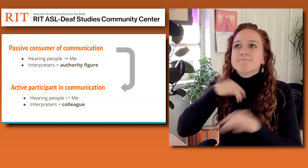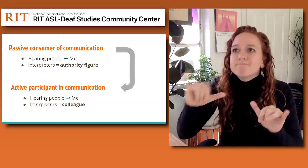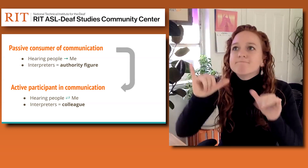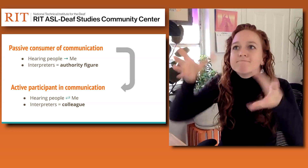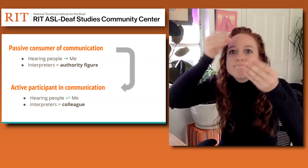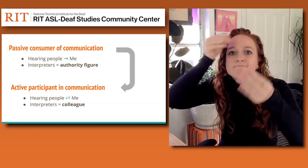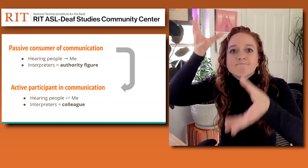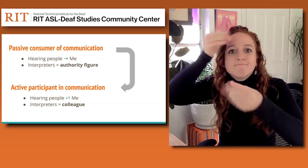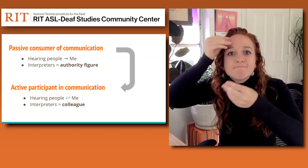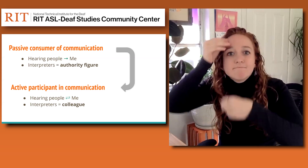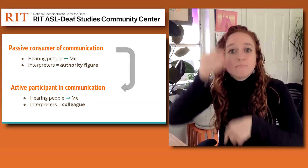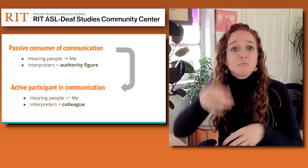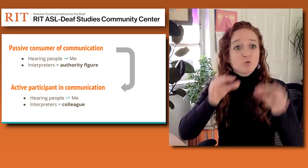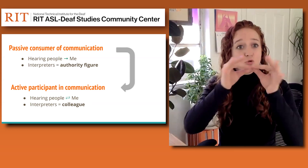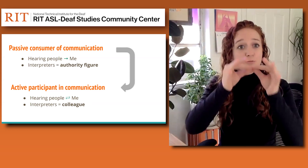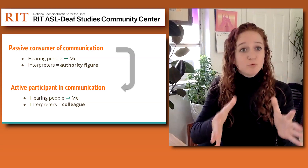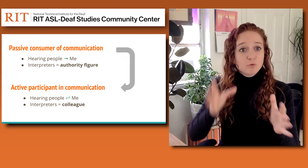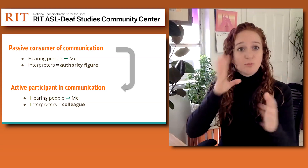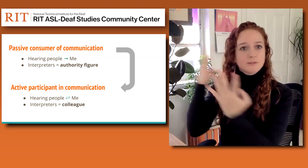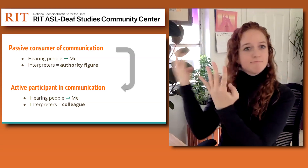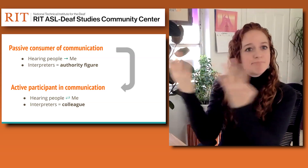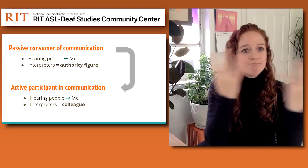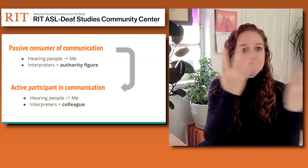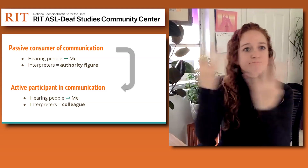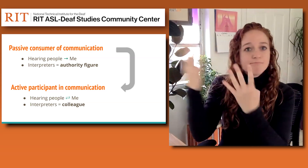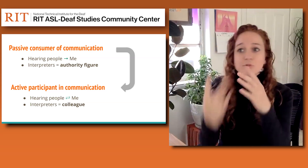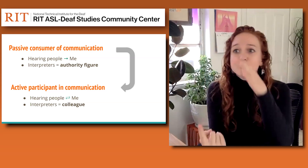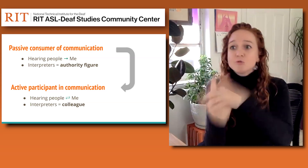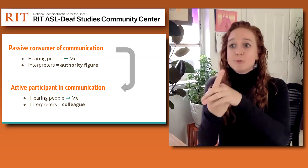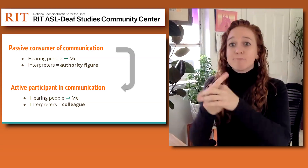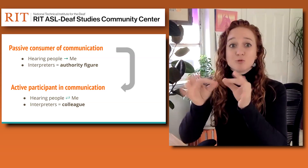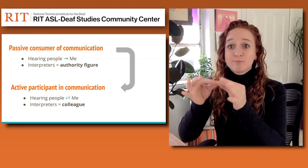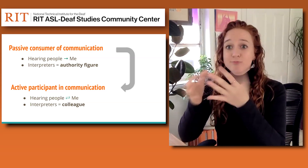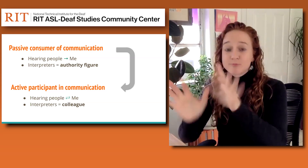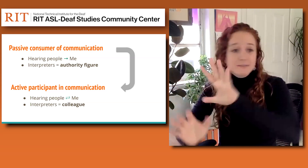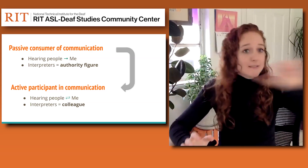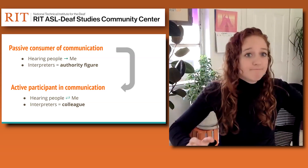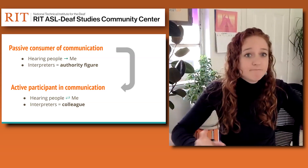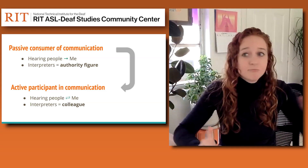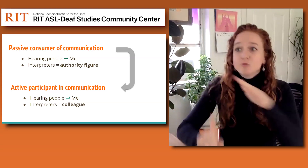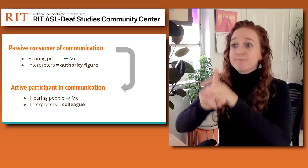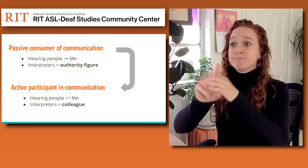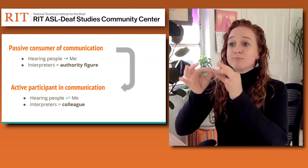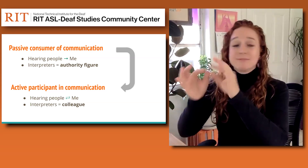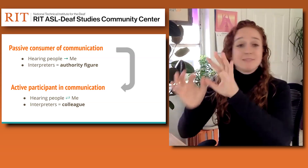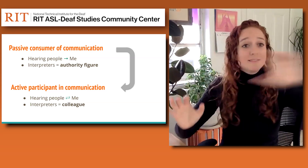and I was someone who was just taking in information. I was a passive consumer of communication.